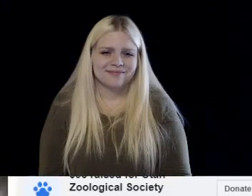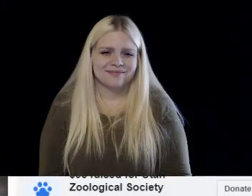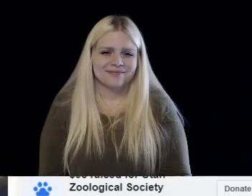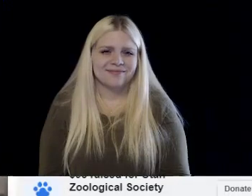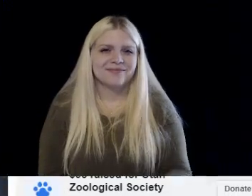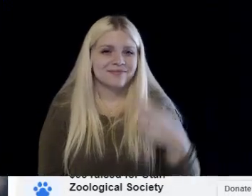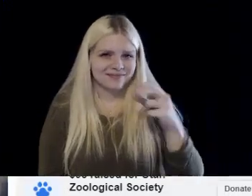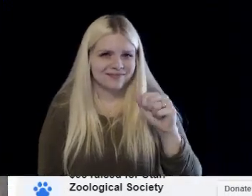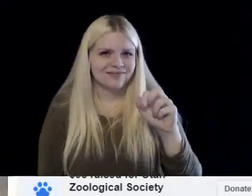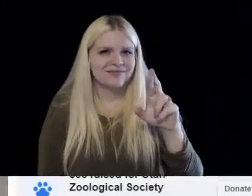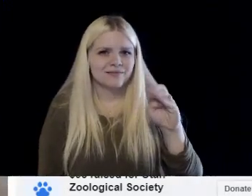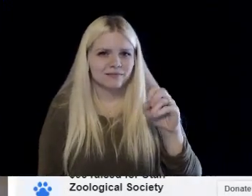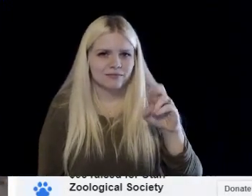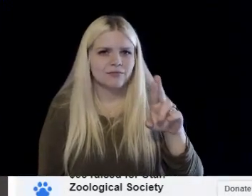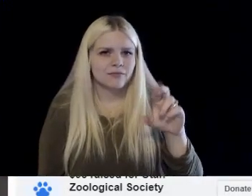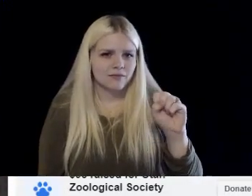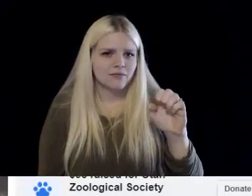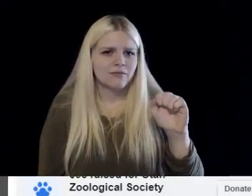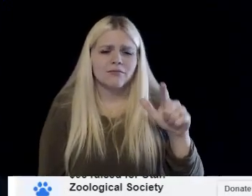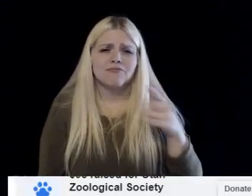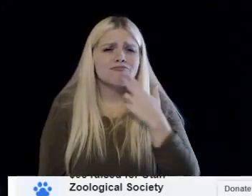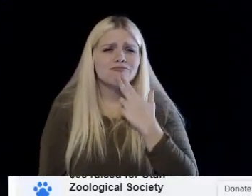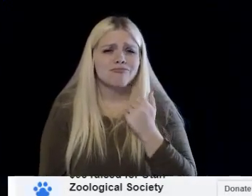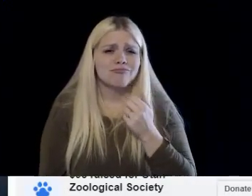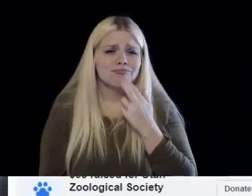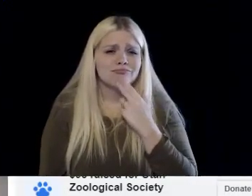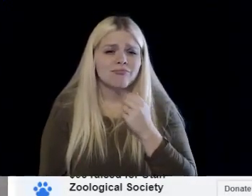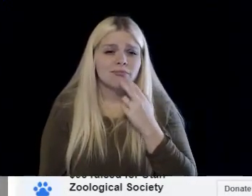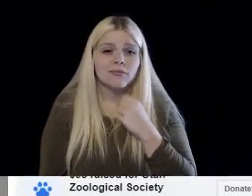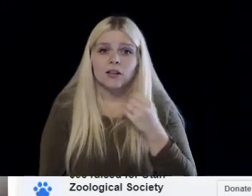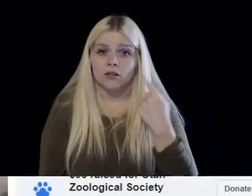Now, somebody asked earlier if we brush their teeth and for the seals we do.